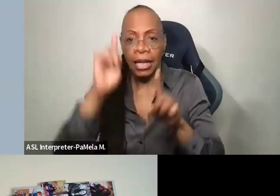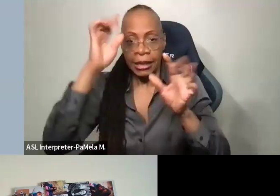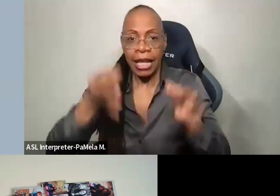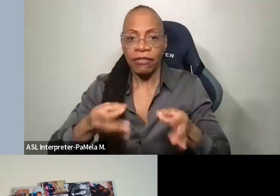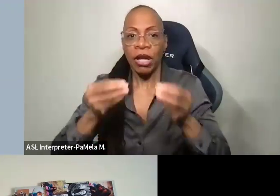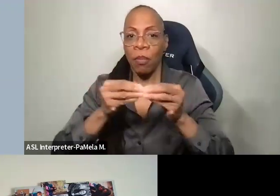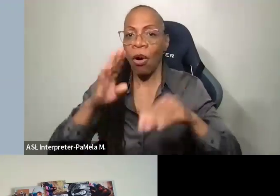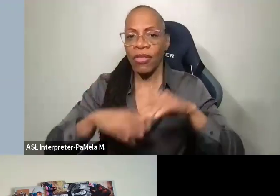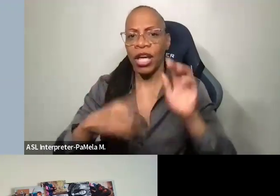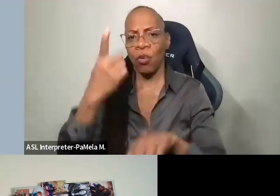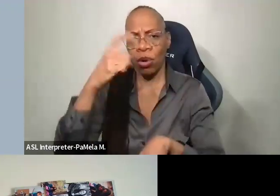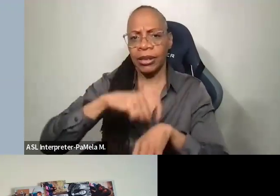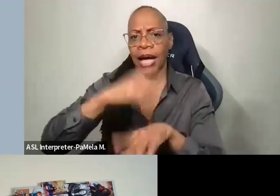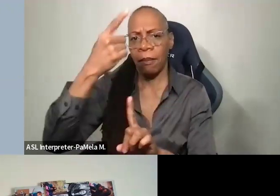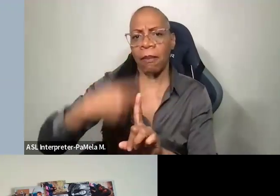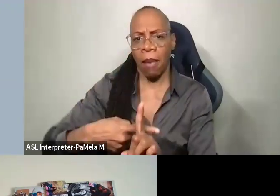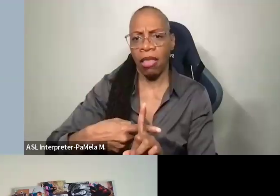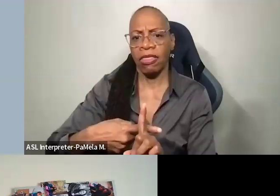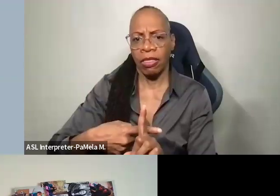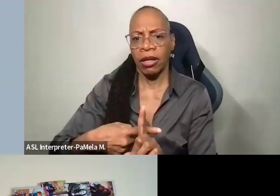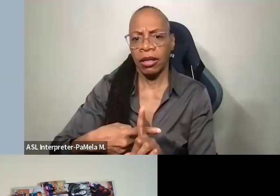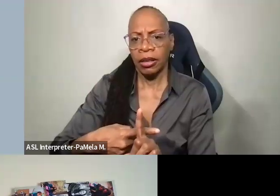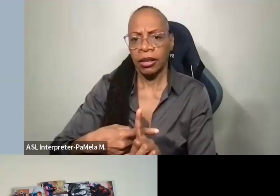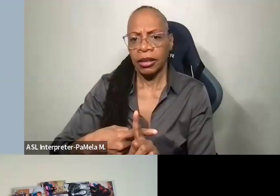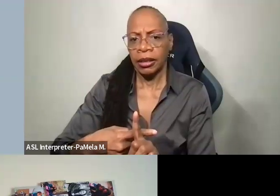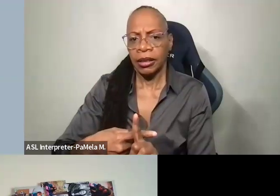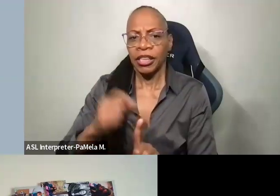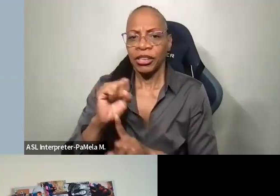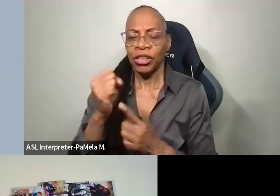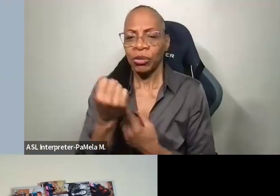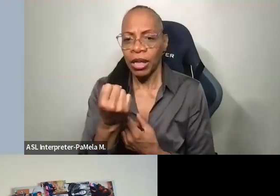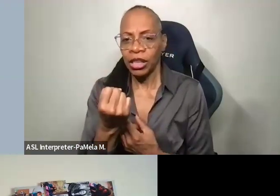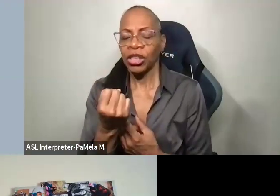So current living situation equals contact here when I say that.